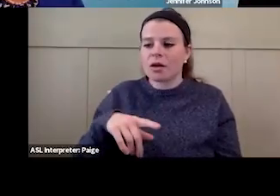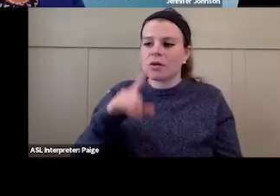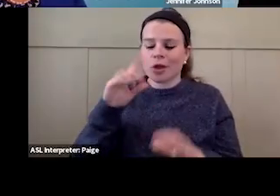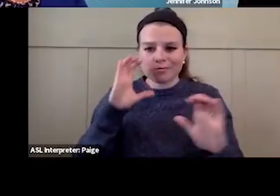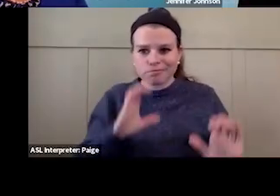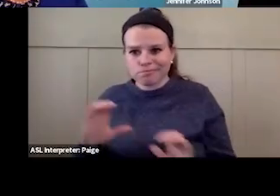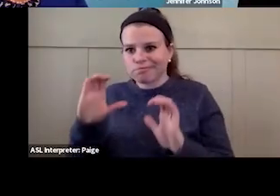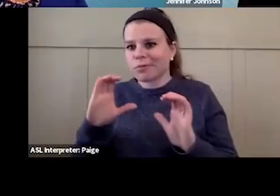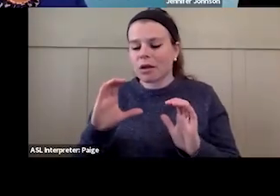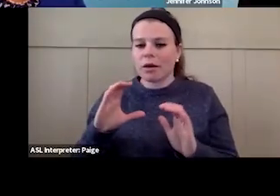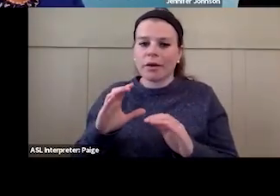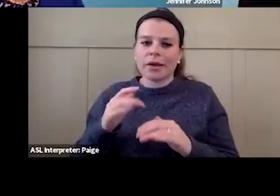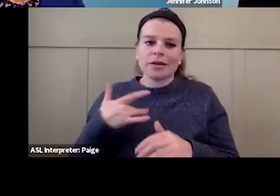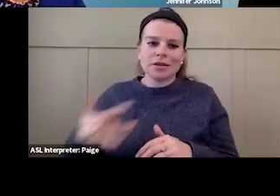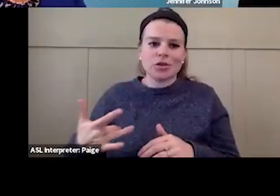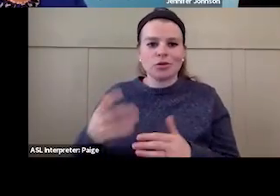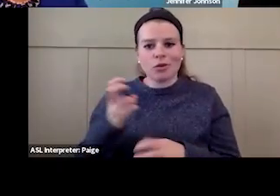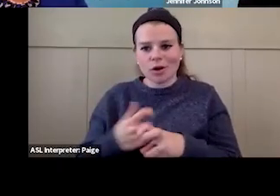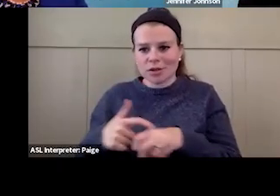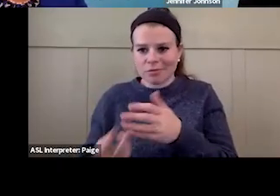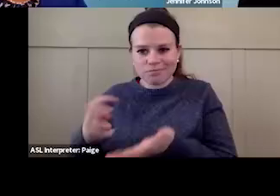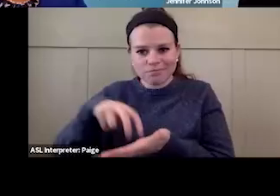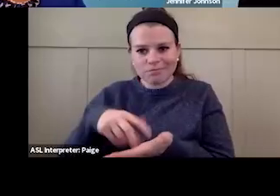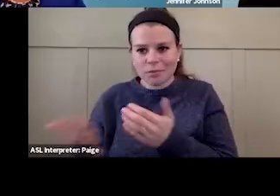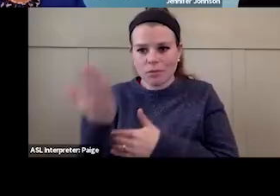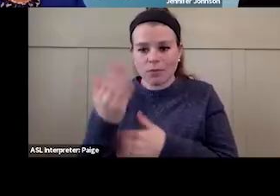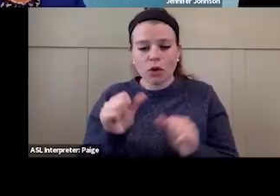So you may wanna ask them, "Would it be better for you to do treatment